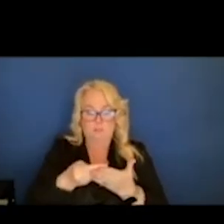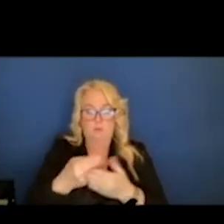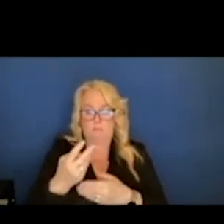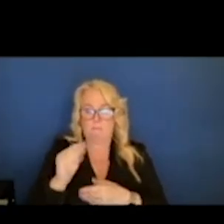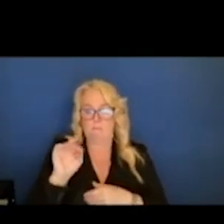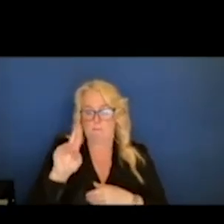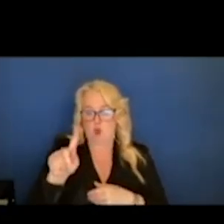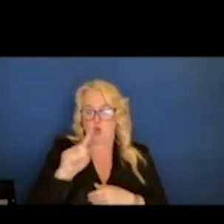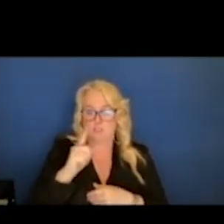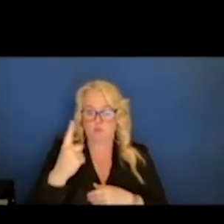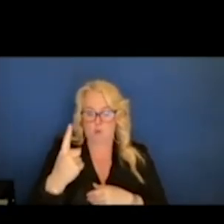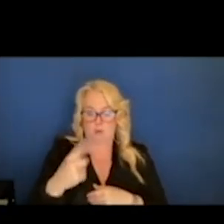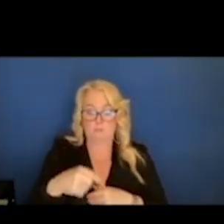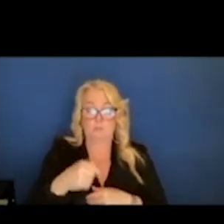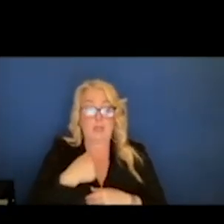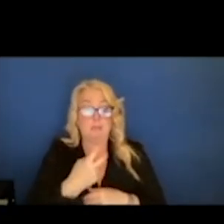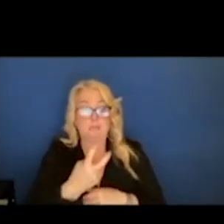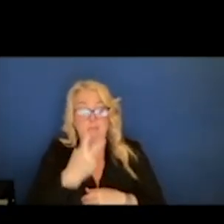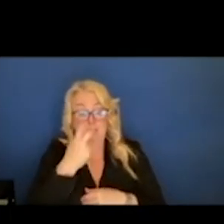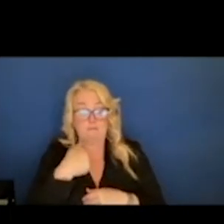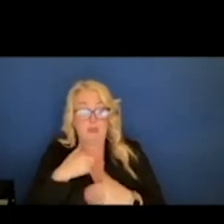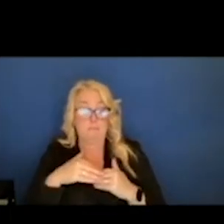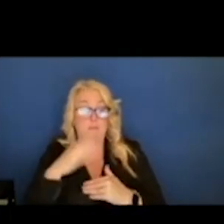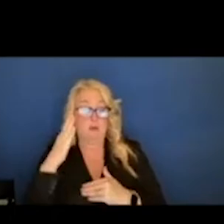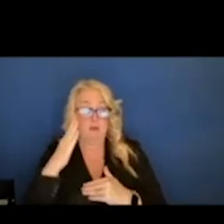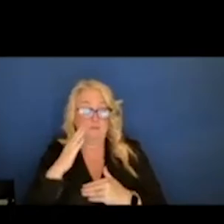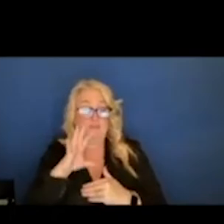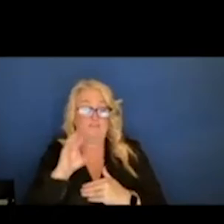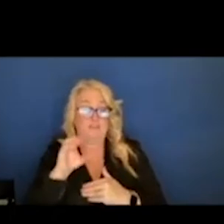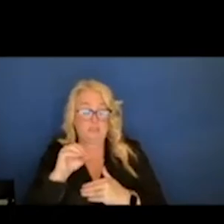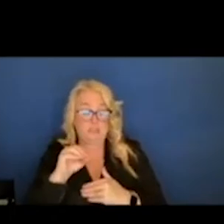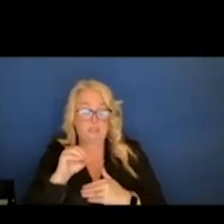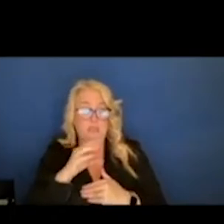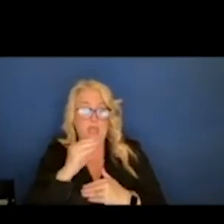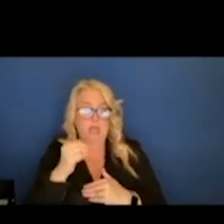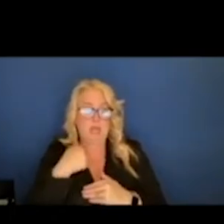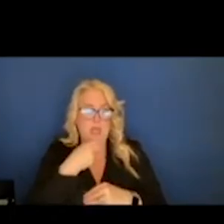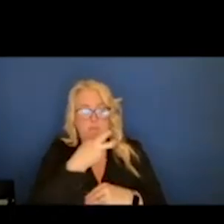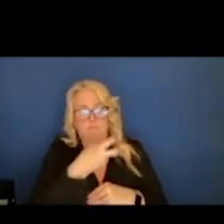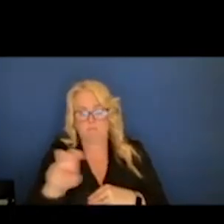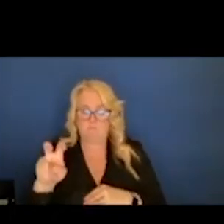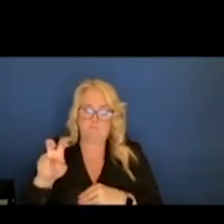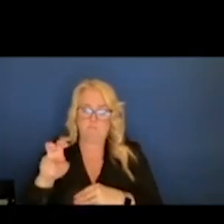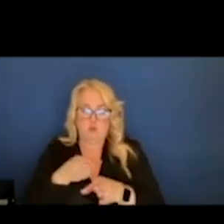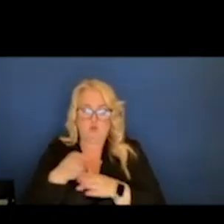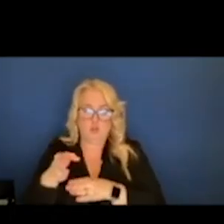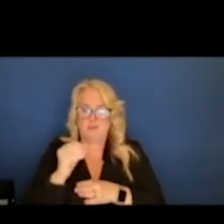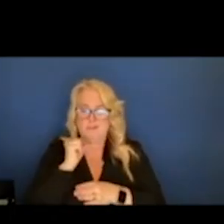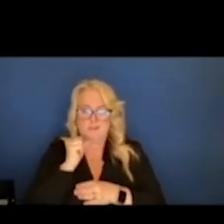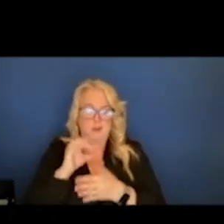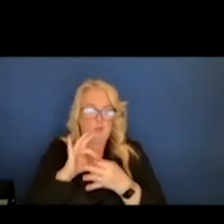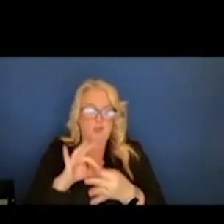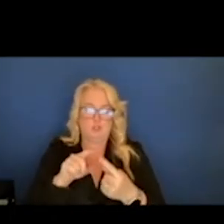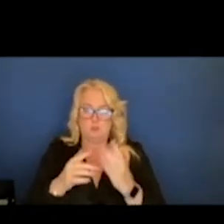“I’m deaf, I’m over 50, and I’m pivoting from a career that has nothing to do with technology.”